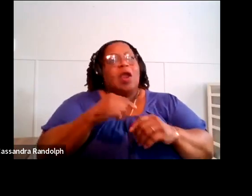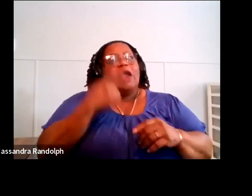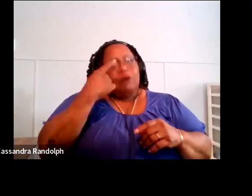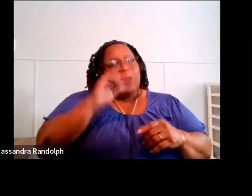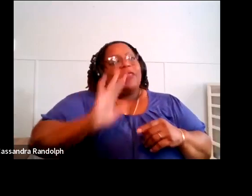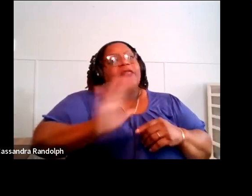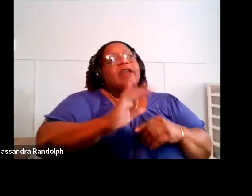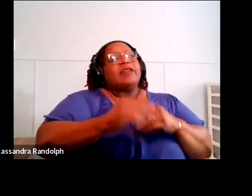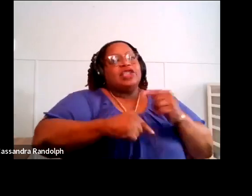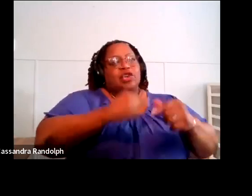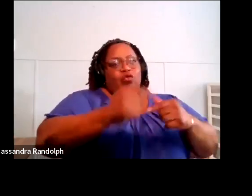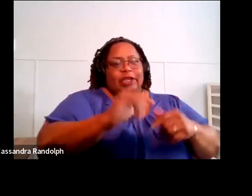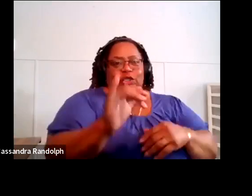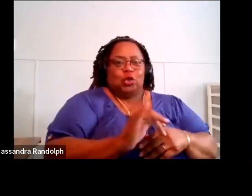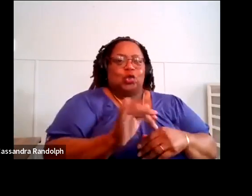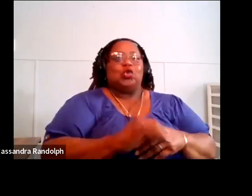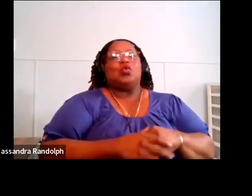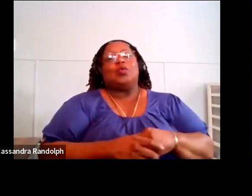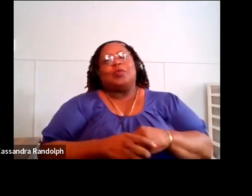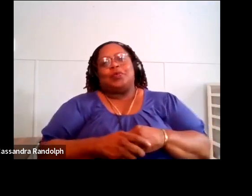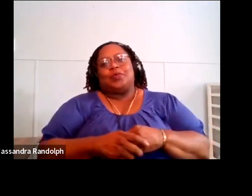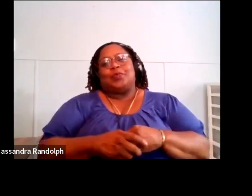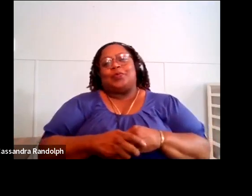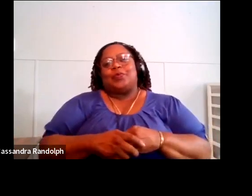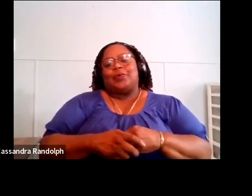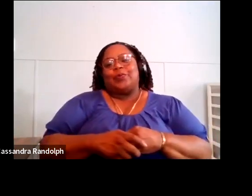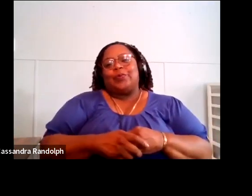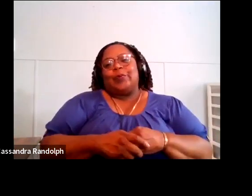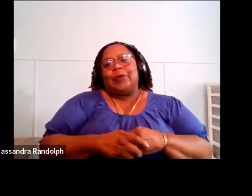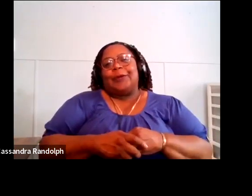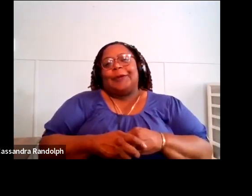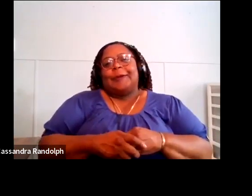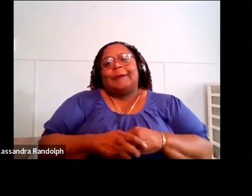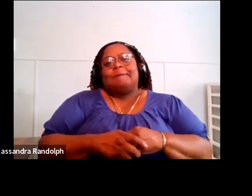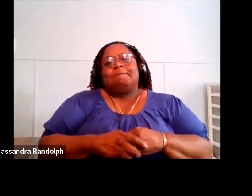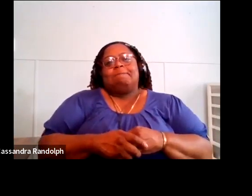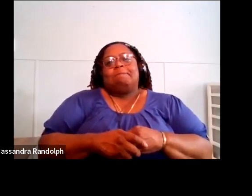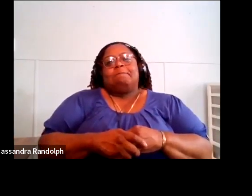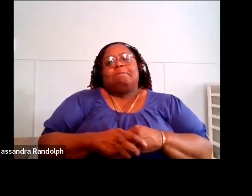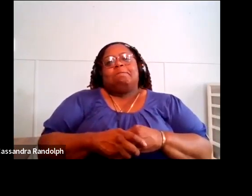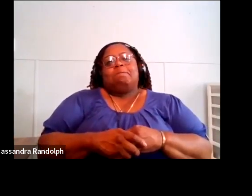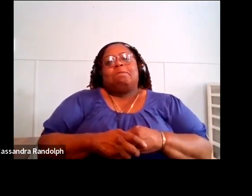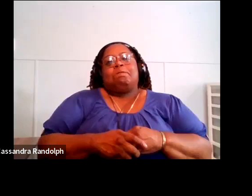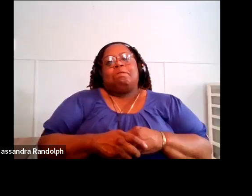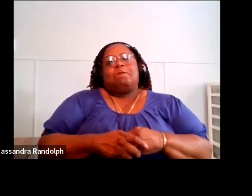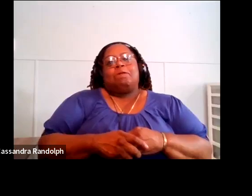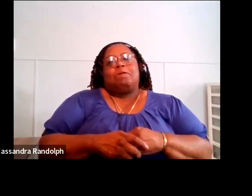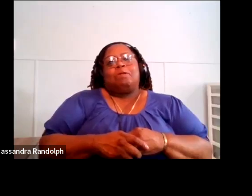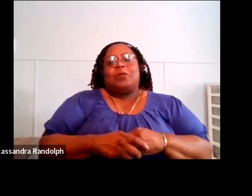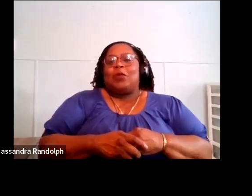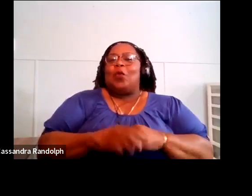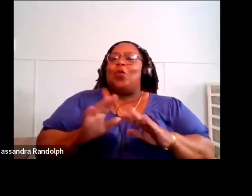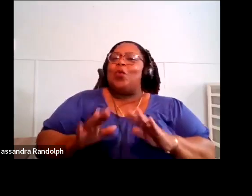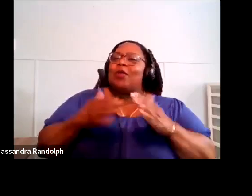children are as engaged and challenged and not satisfied with how things are but that they have